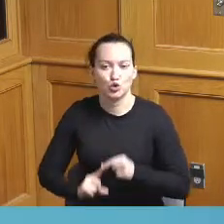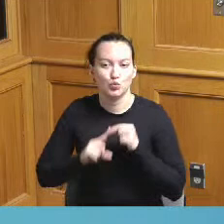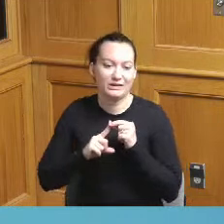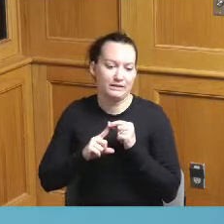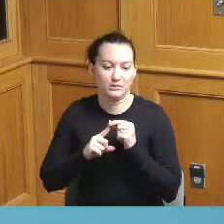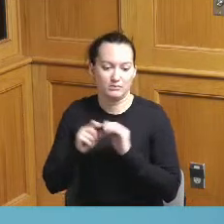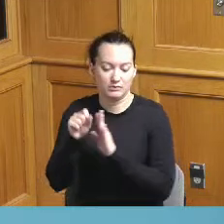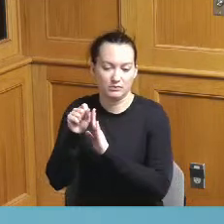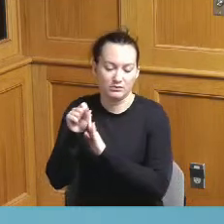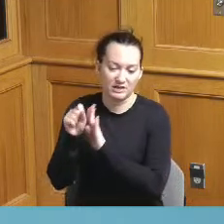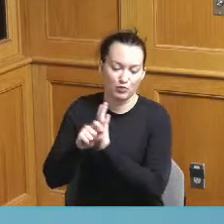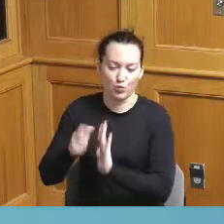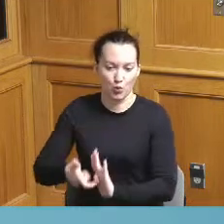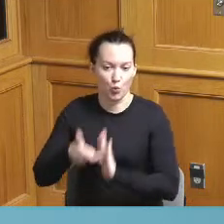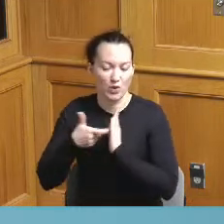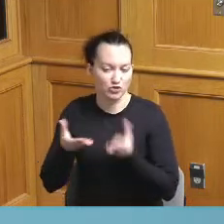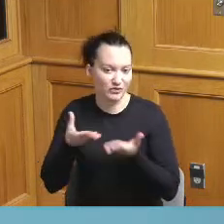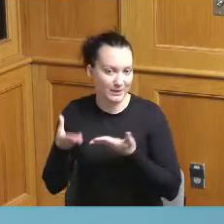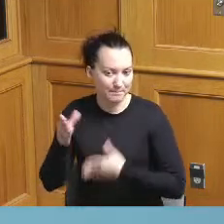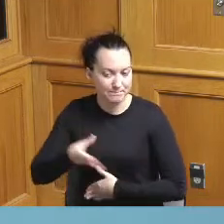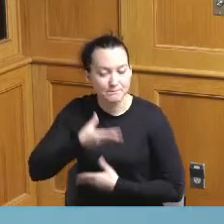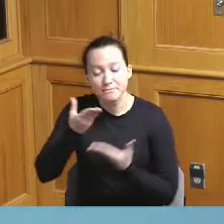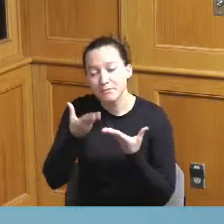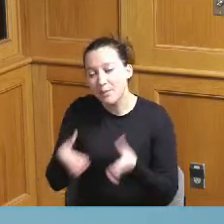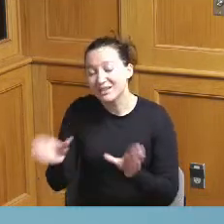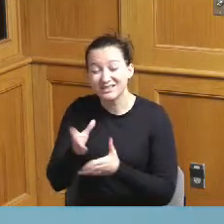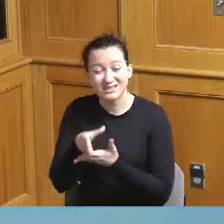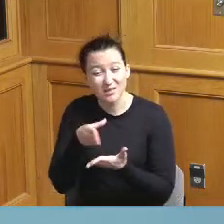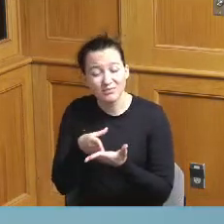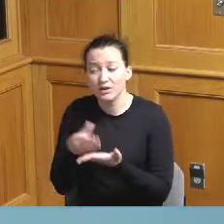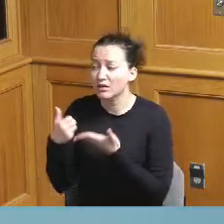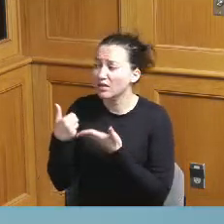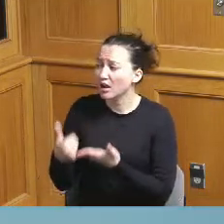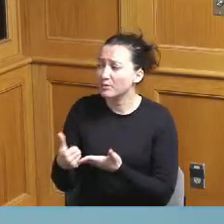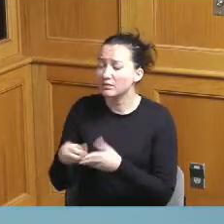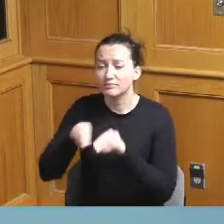required services to the public some of them include assisting in the distribution of assets